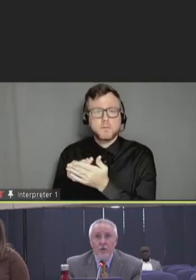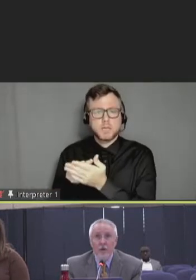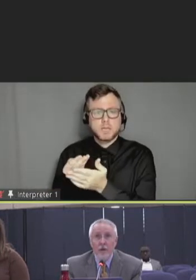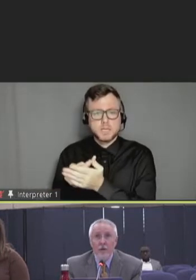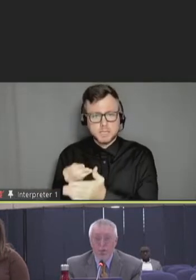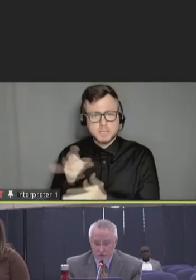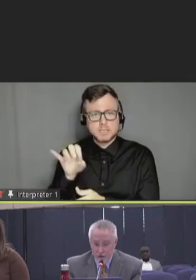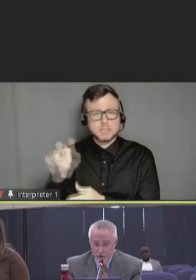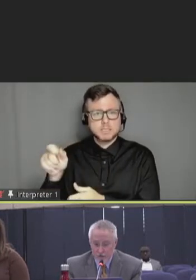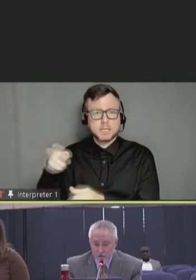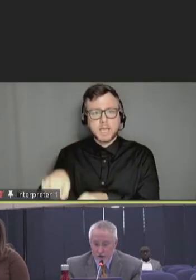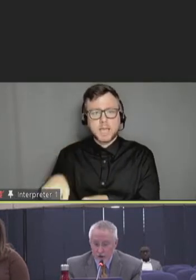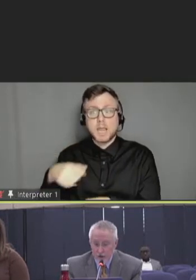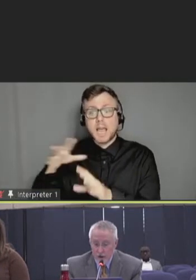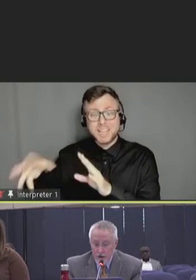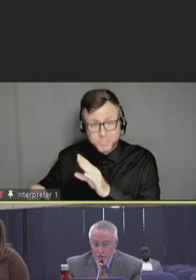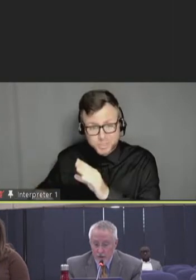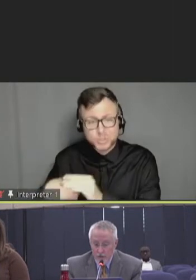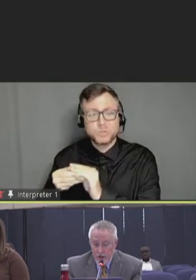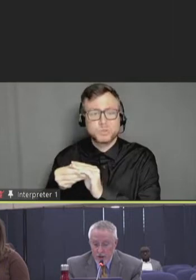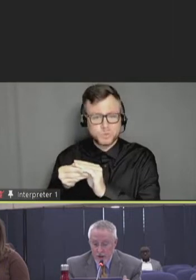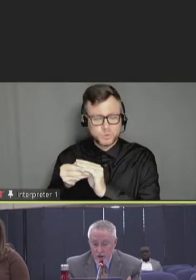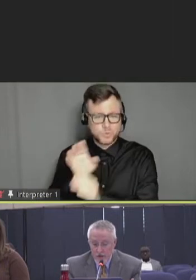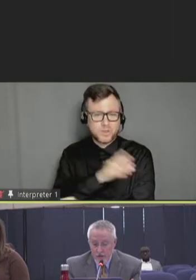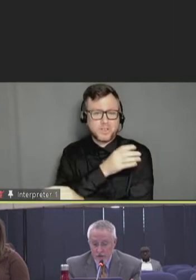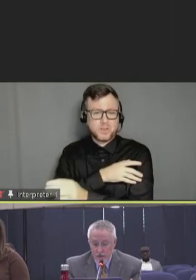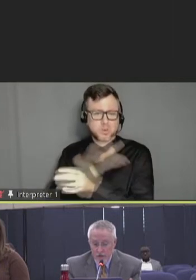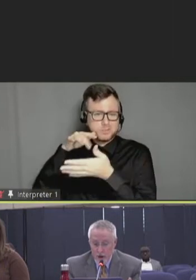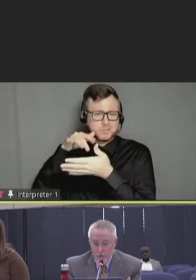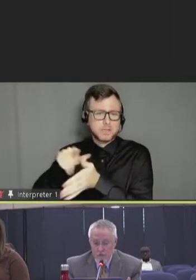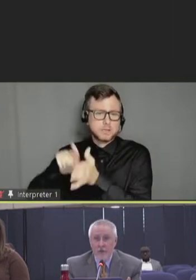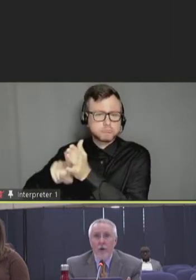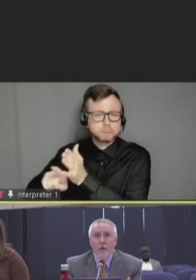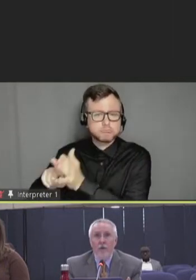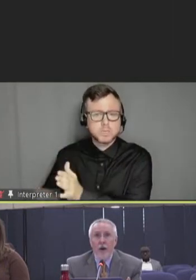clinical studies investigating vaccine safety topics in greater depth."